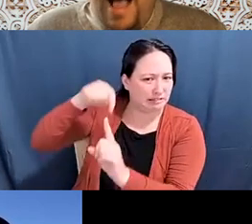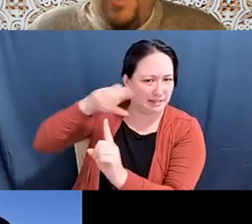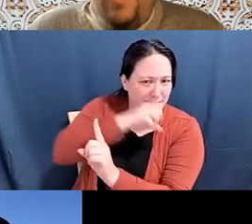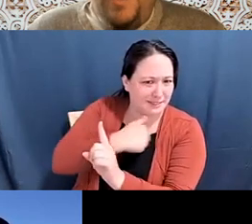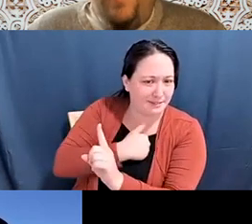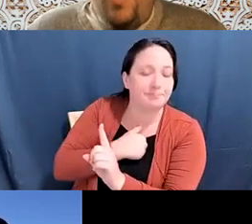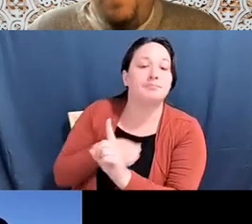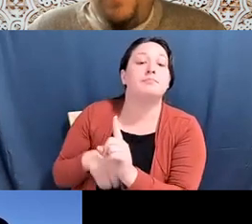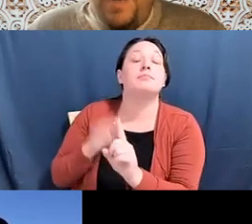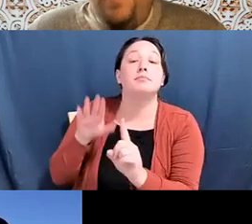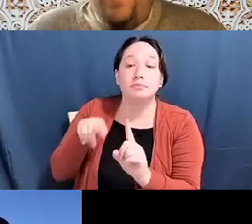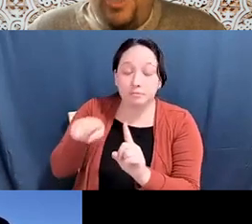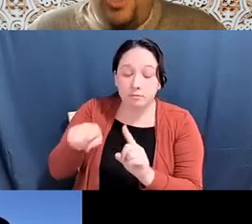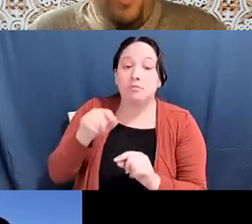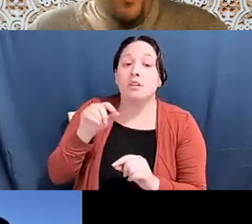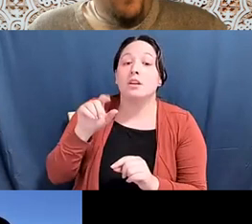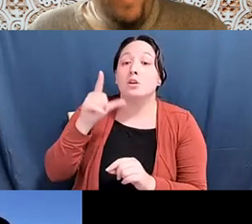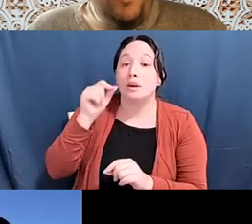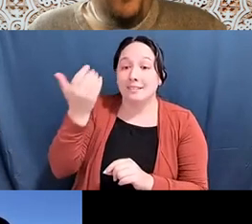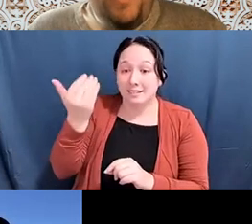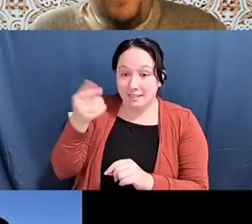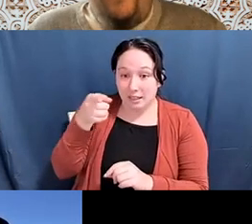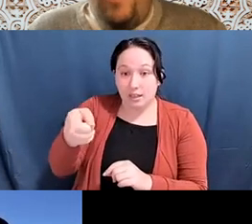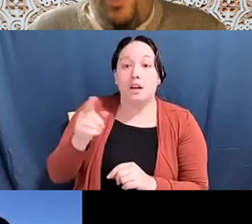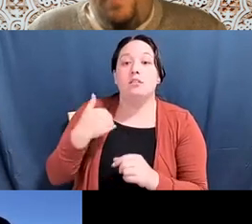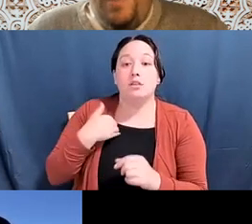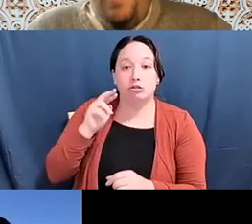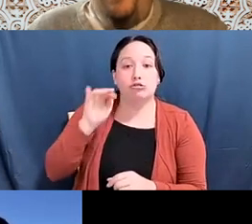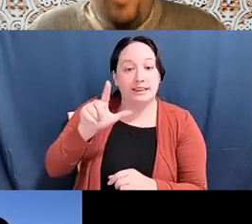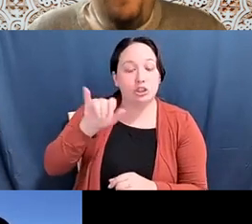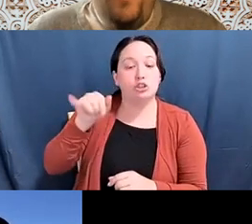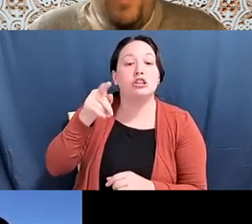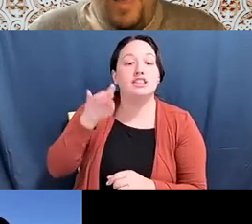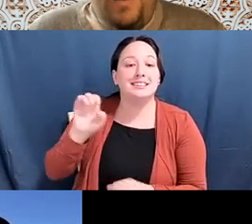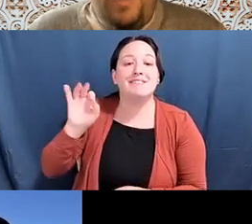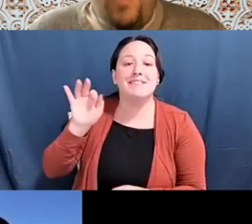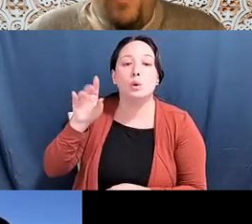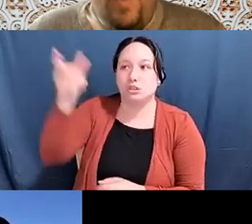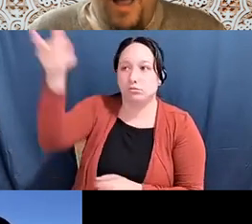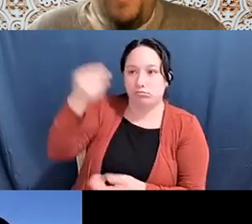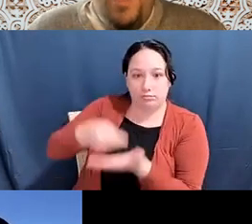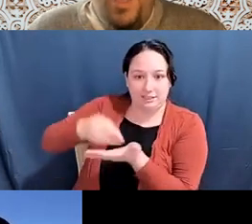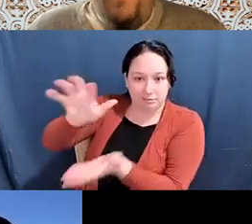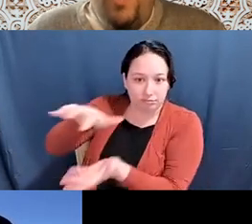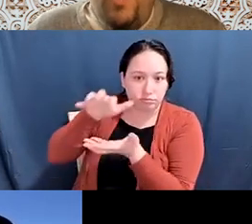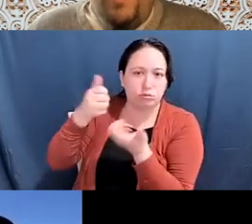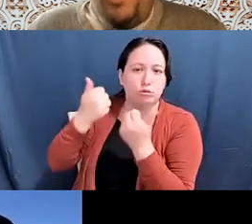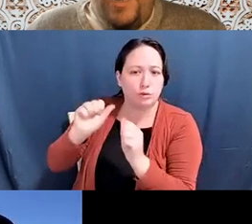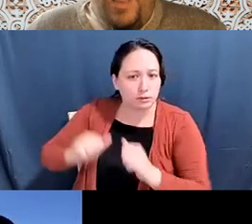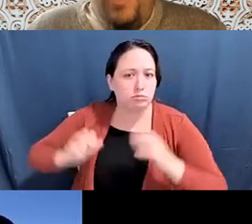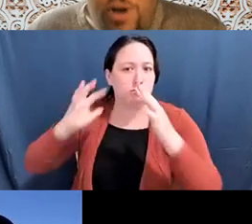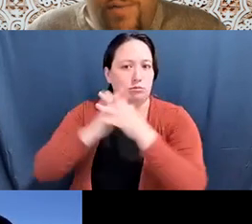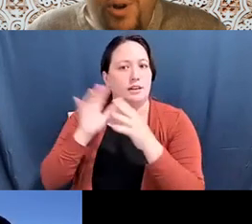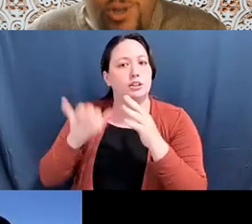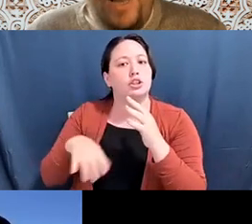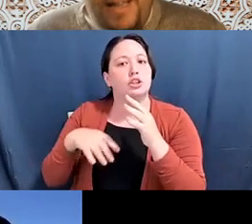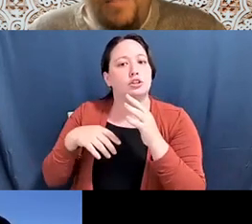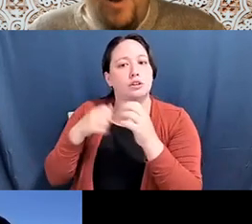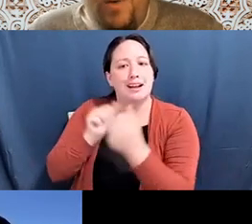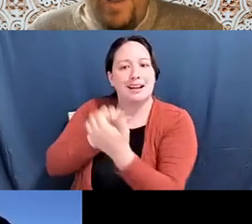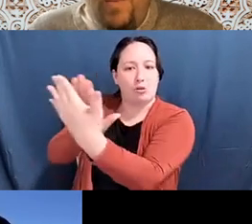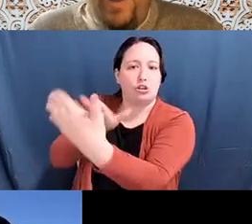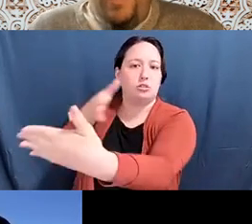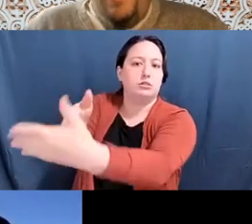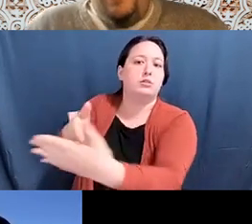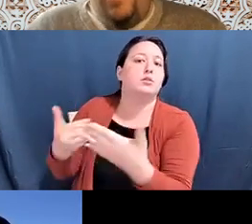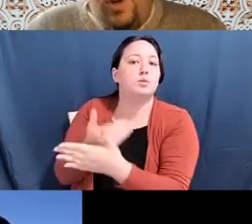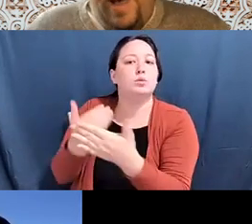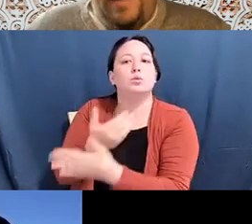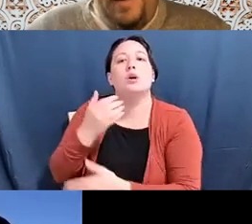Kyle Livie (he/him/his): Alex received the Open Society Foundation Racial Justice Fellowship to develop a toolkit to counter the rise of new tren... of new Chinese American right wing in the US.